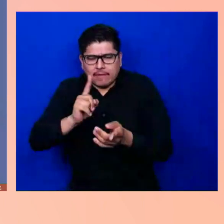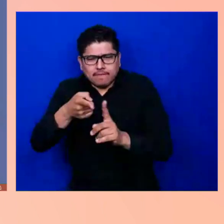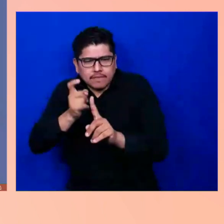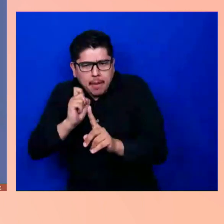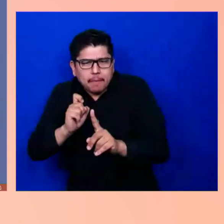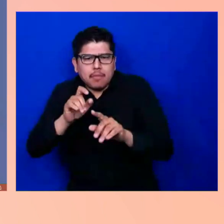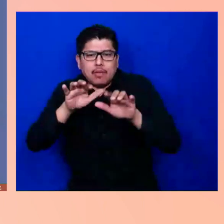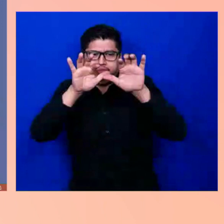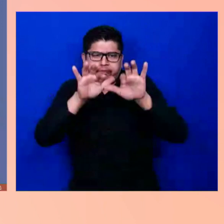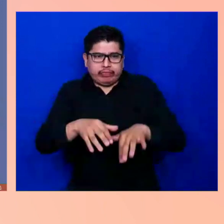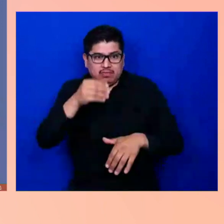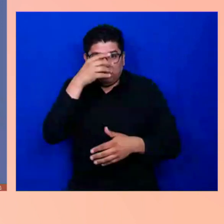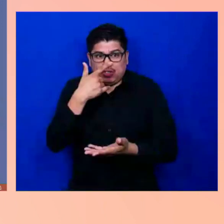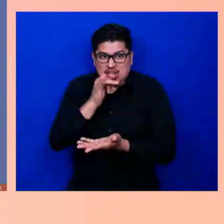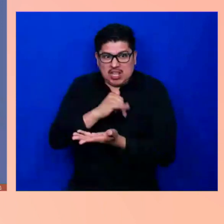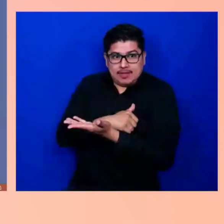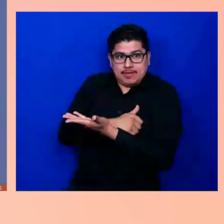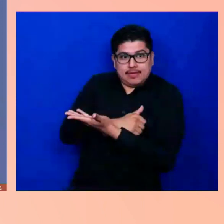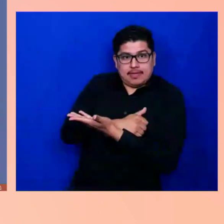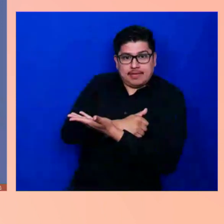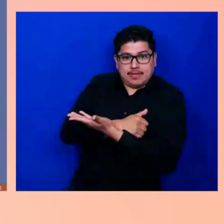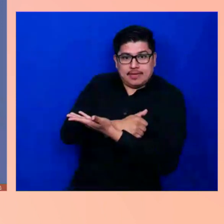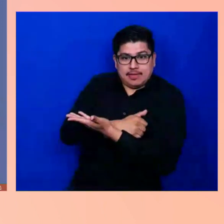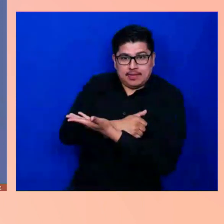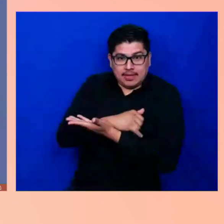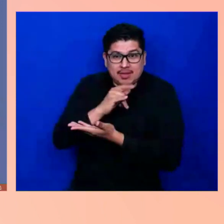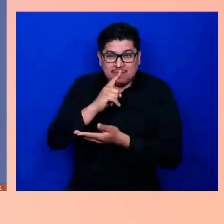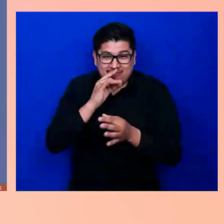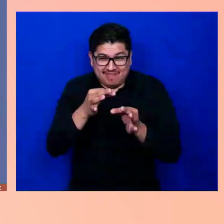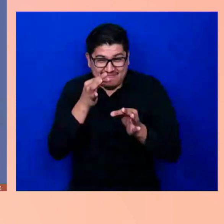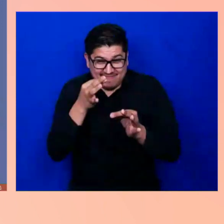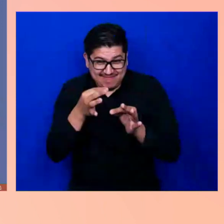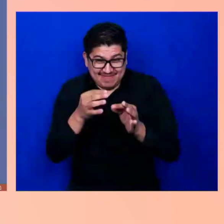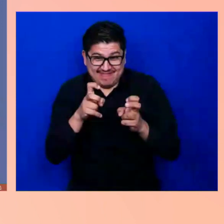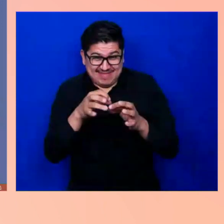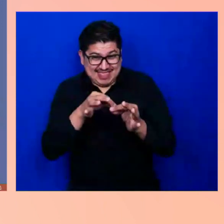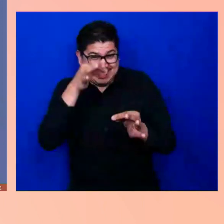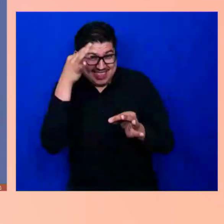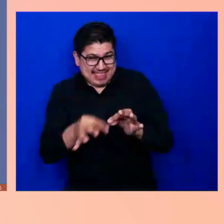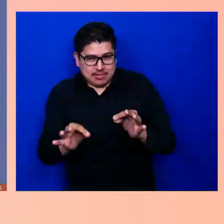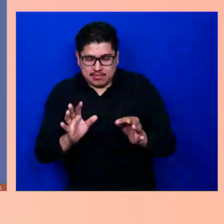Well, maybe not so simple for someone with disabilities.